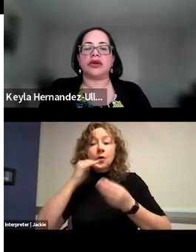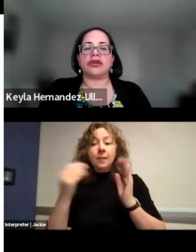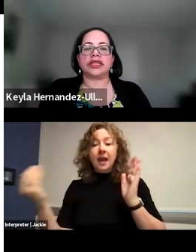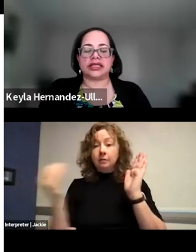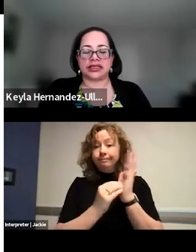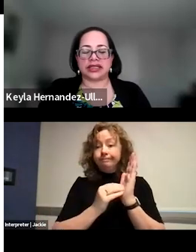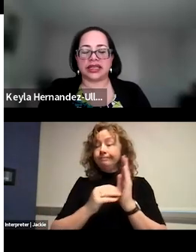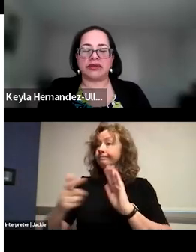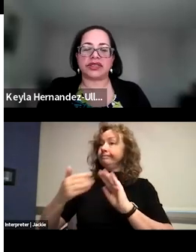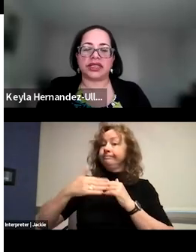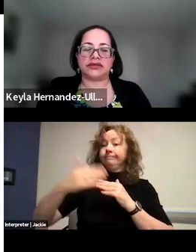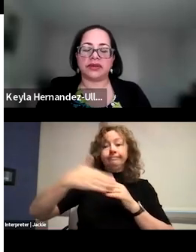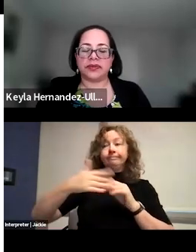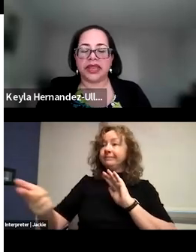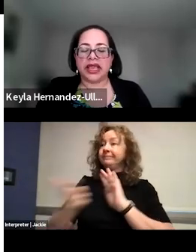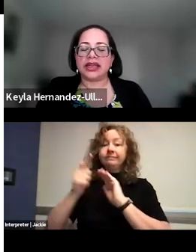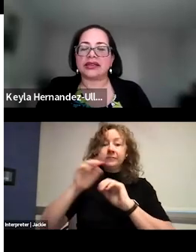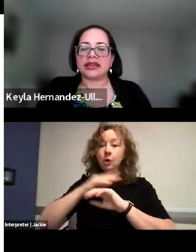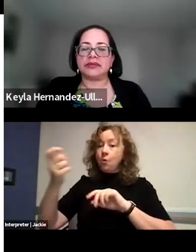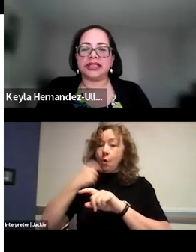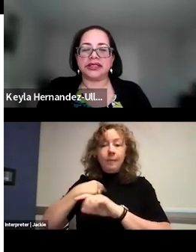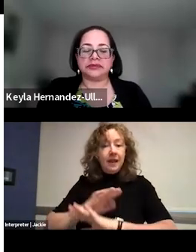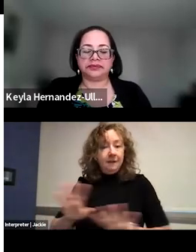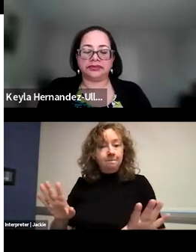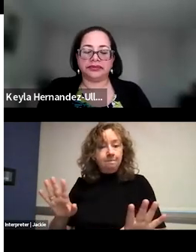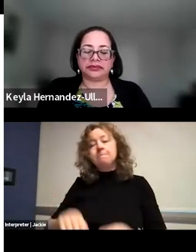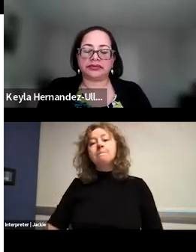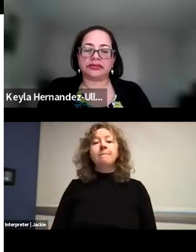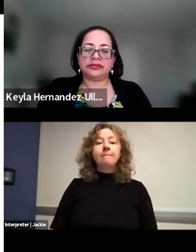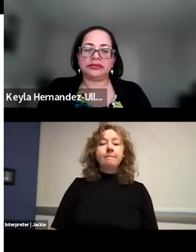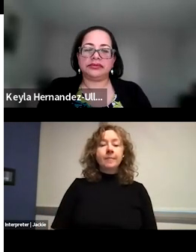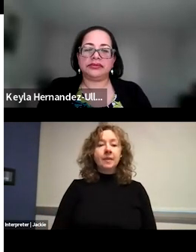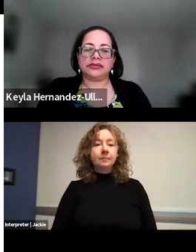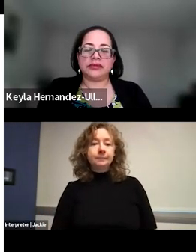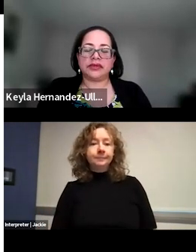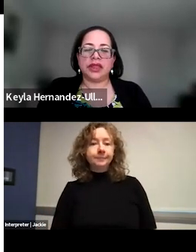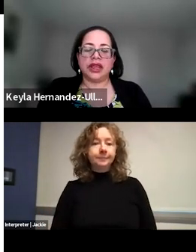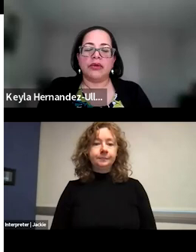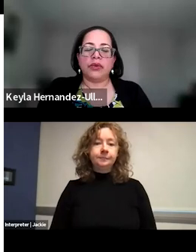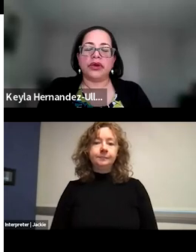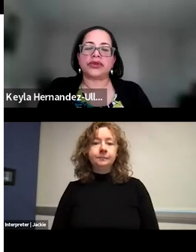Keyla Hernandez-Ulloa: we reduce or stop the number of unwanted calls and texts that they receive. Next slide, please.